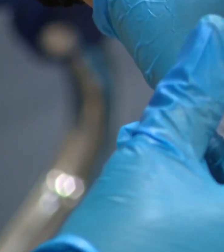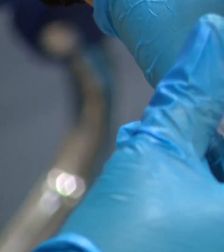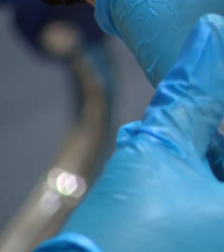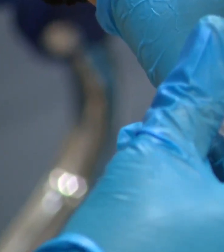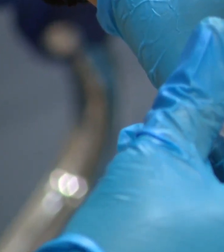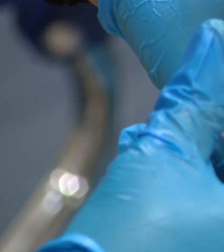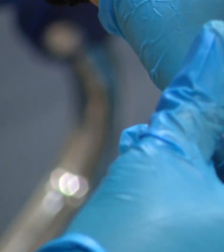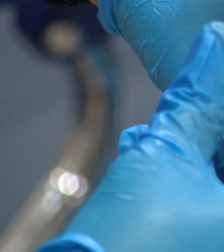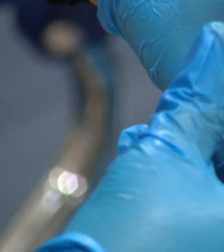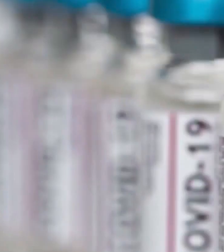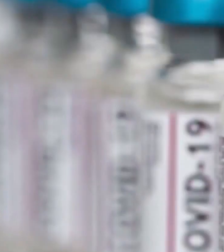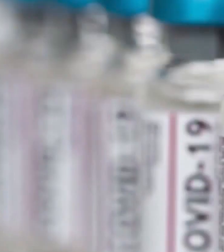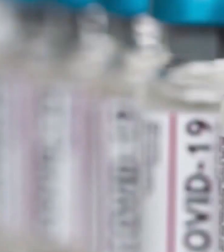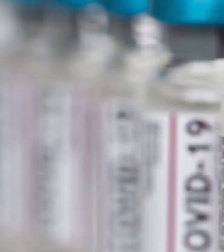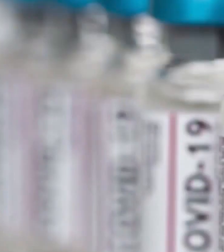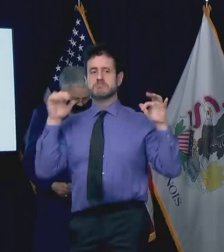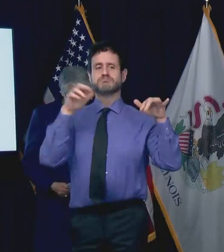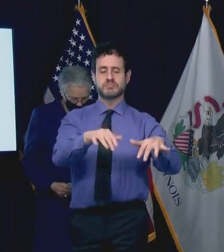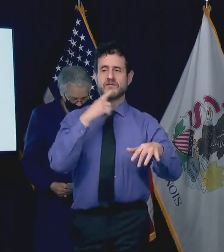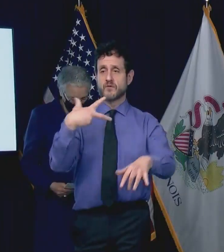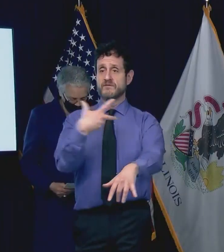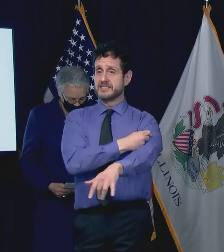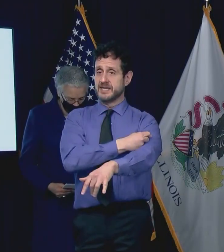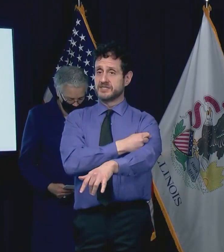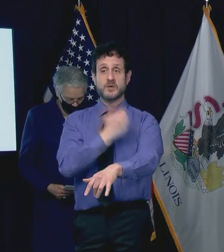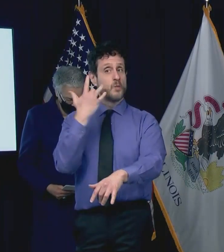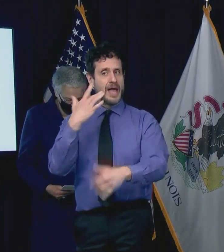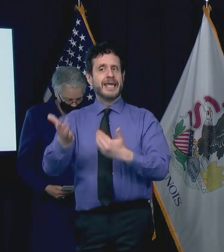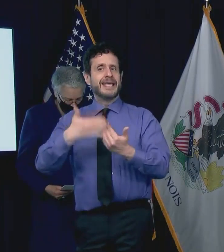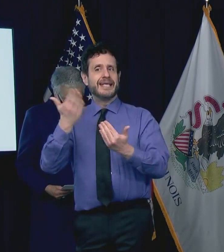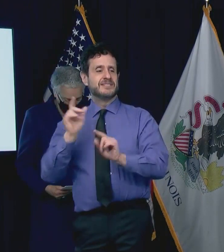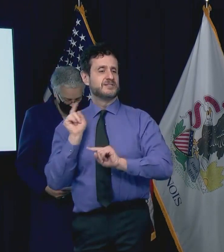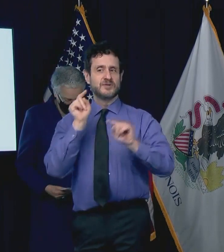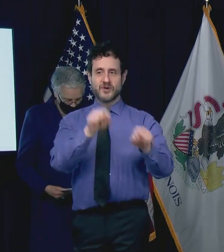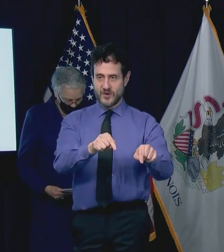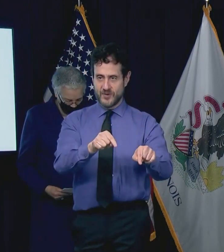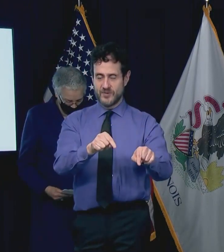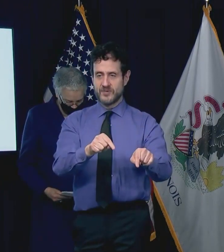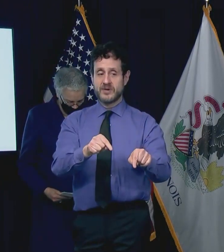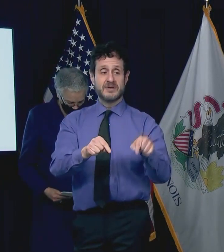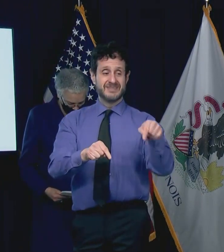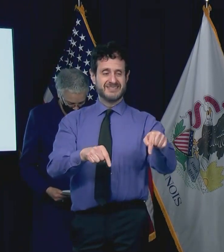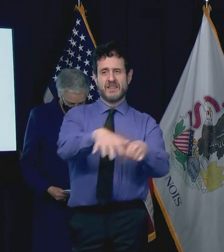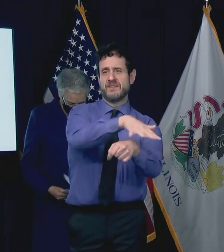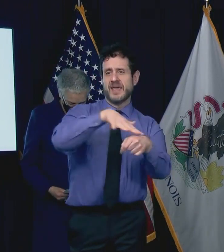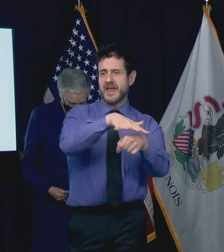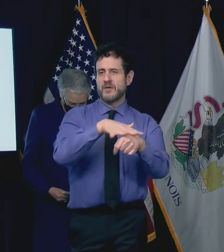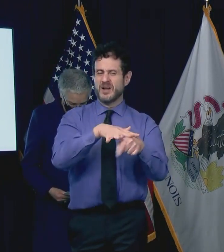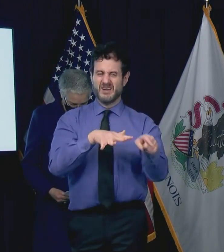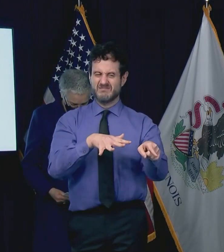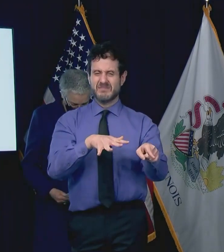SENSE OF NORMALCY. YOU CAN LIVE ANYWHERE IN ILLINOIS AND COME TO THE UNITED CENTER FOR YOUR VACCINATION THEY HOPE TO GIVE